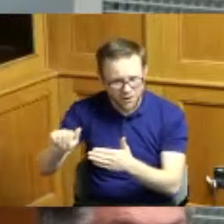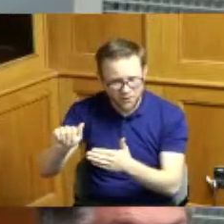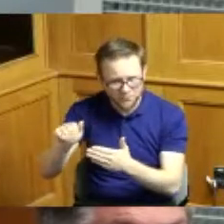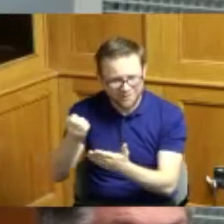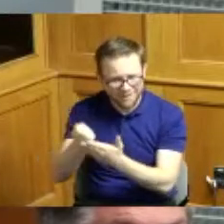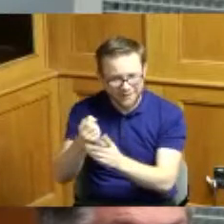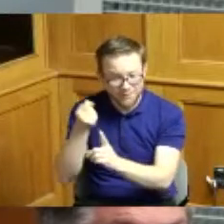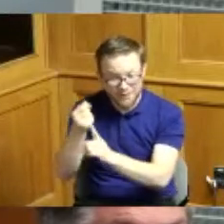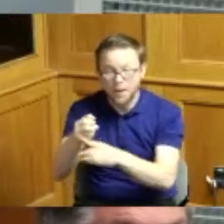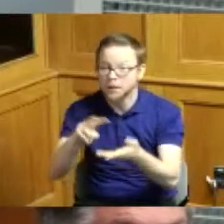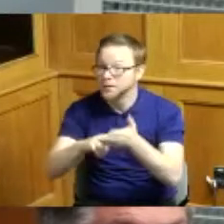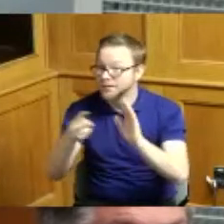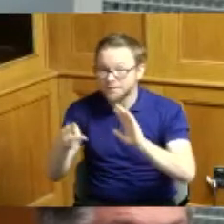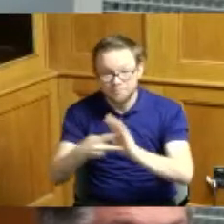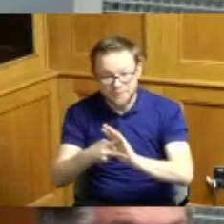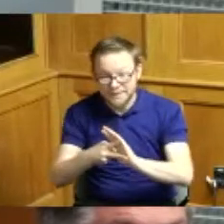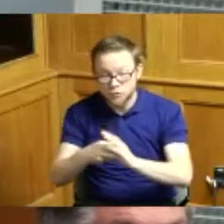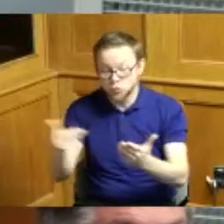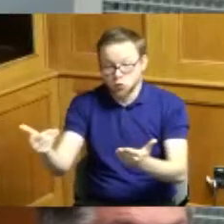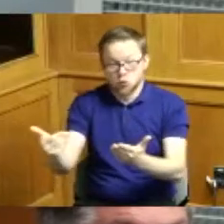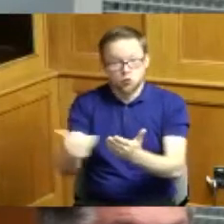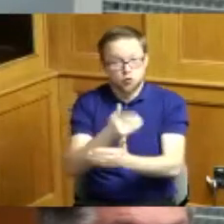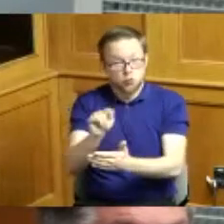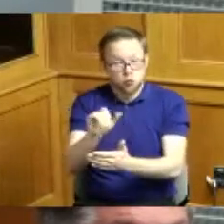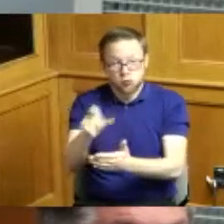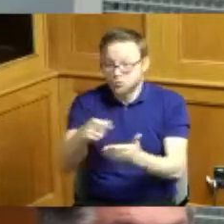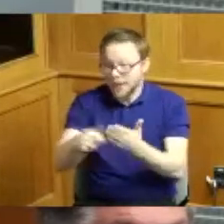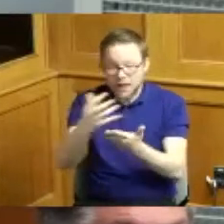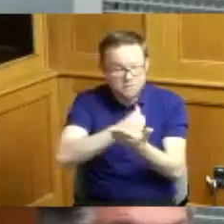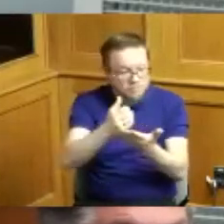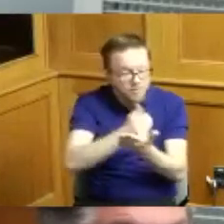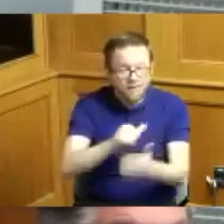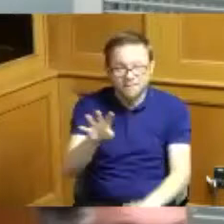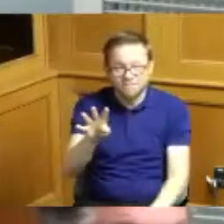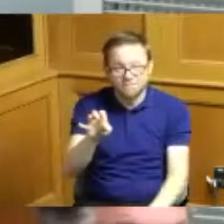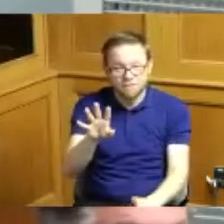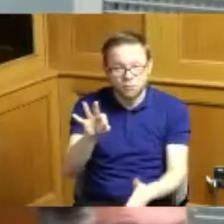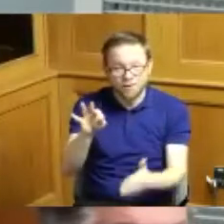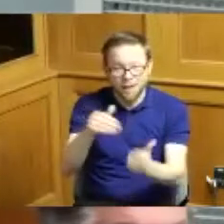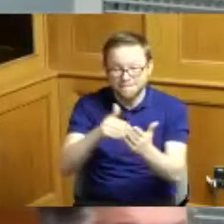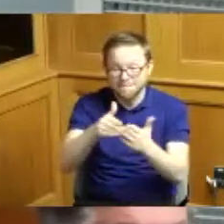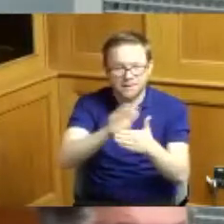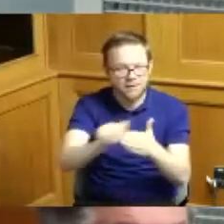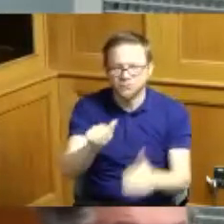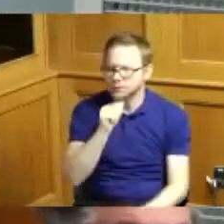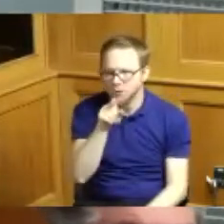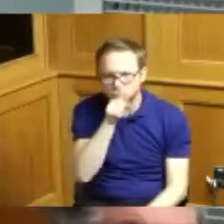there's 449 million dollars of tax revenue coming in that's not the case if I go buy a 10 sandwich